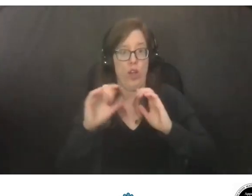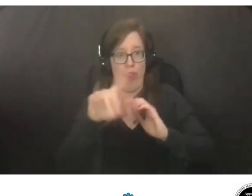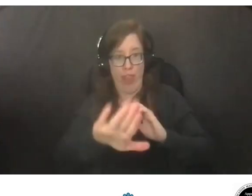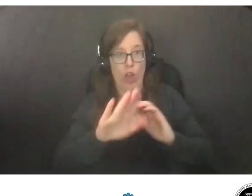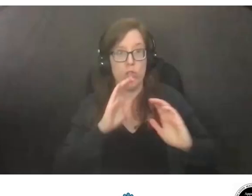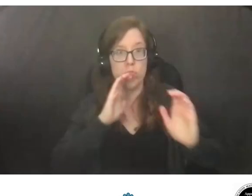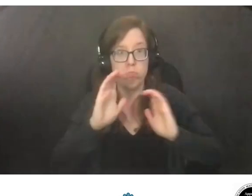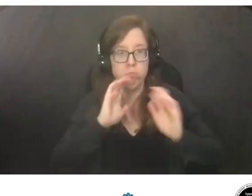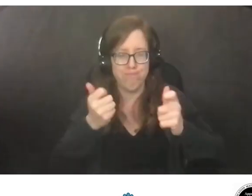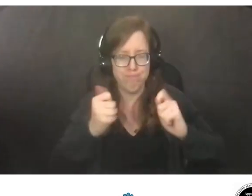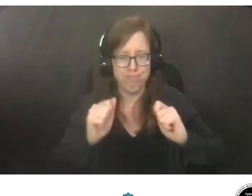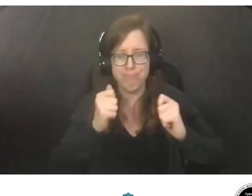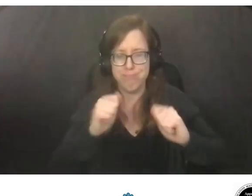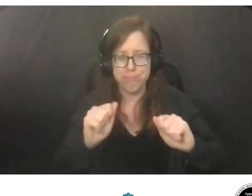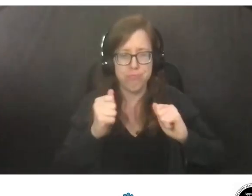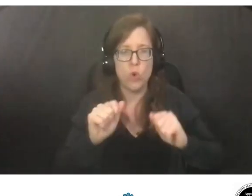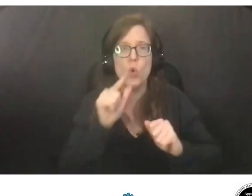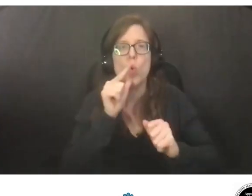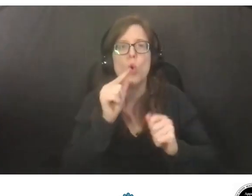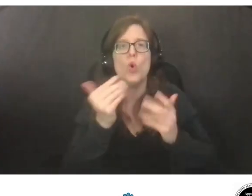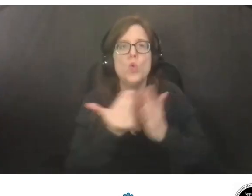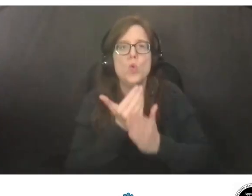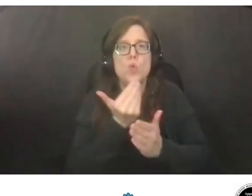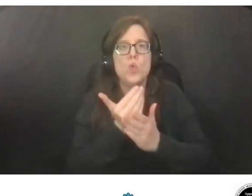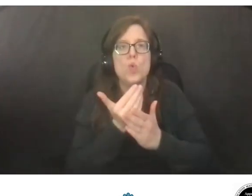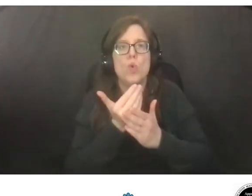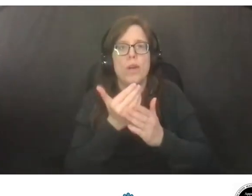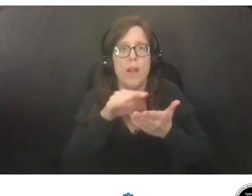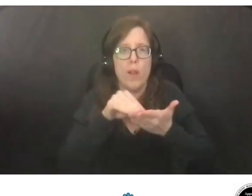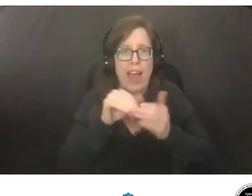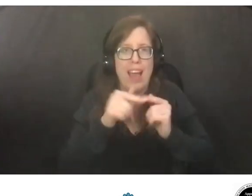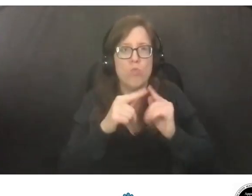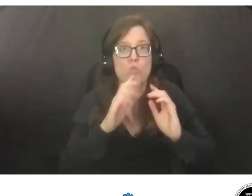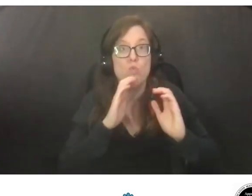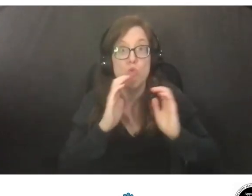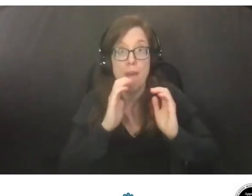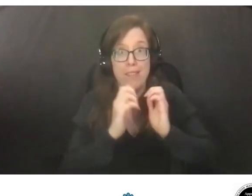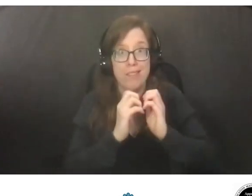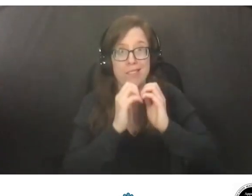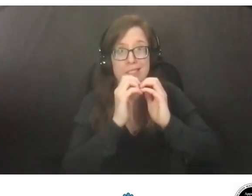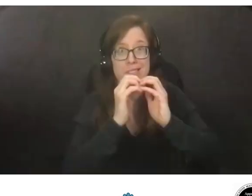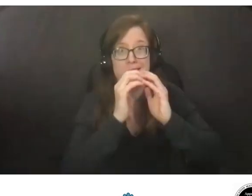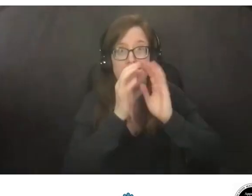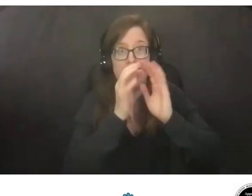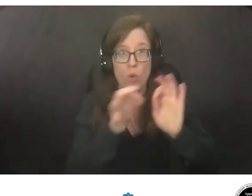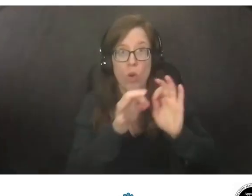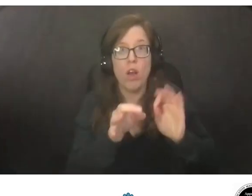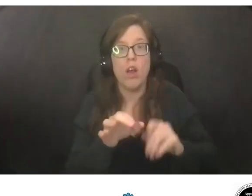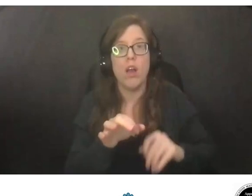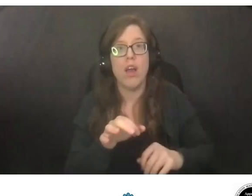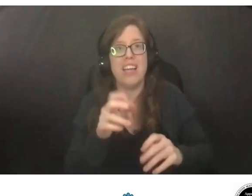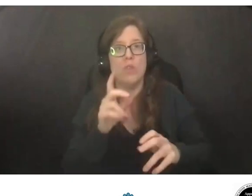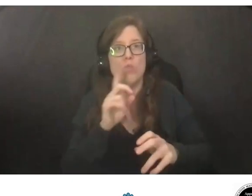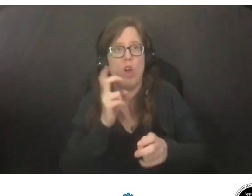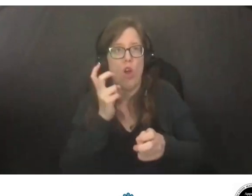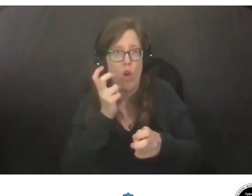attempts from our students who are emerging communicators are...have really low readability.